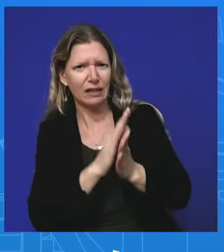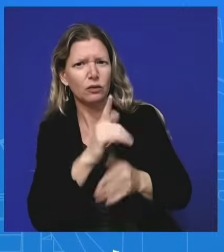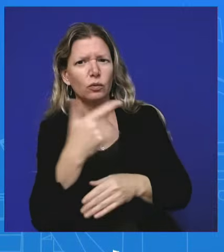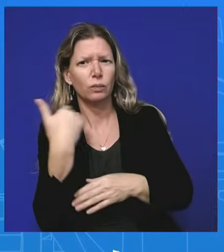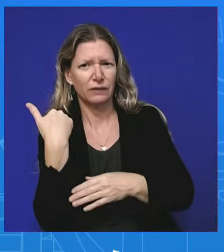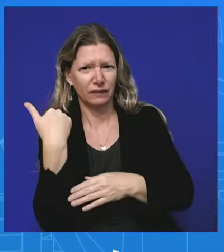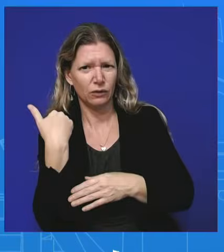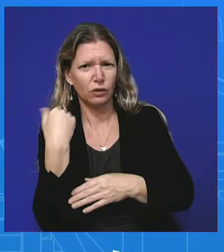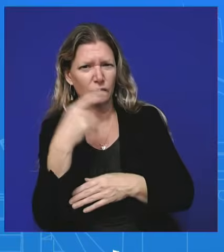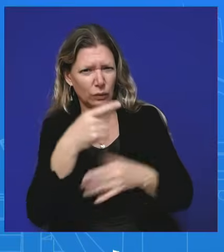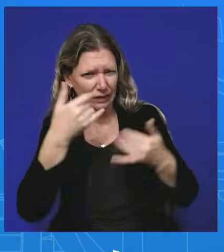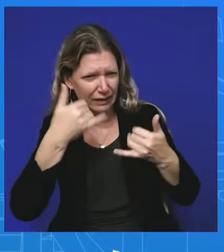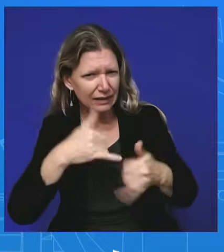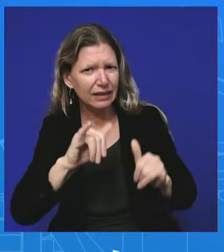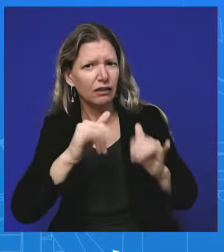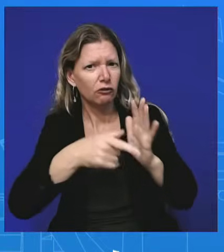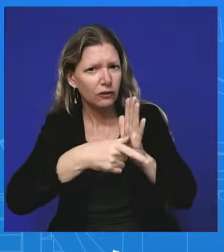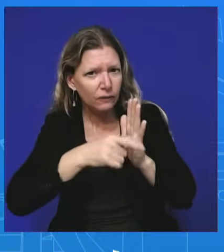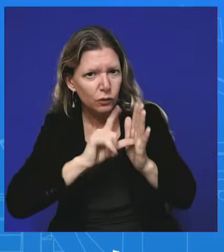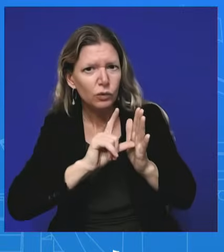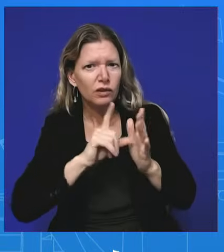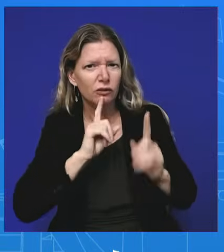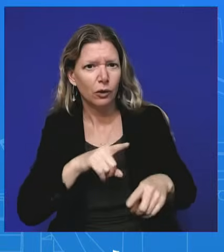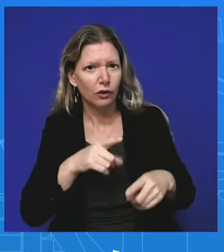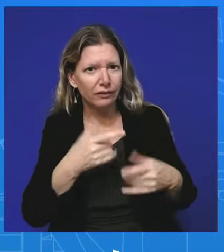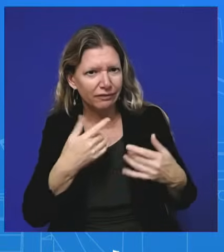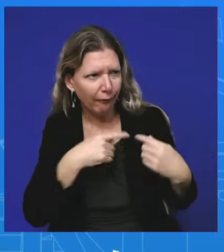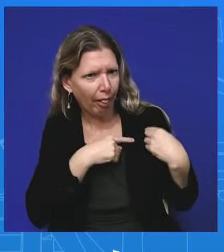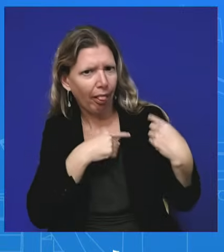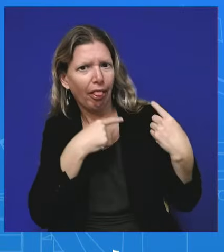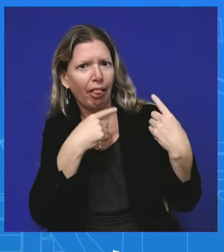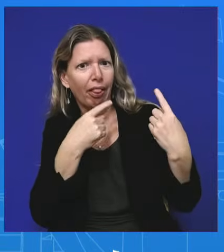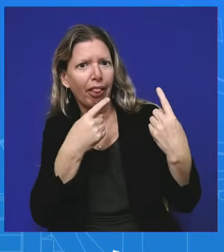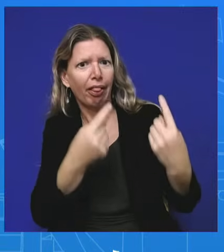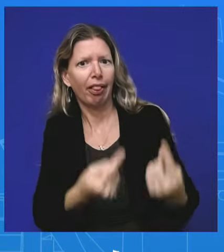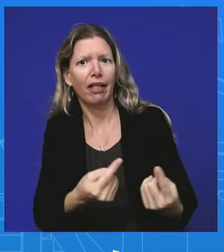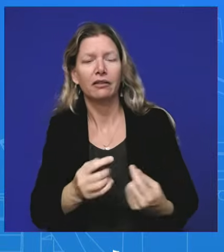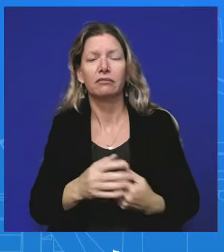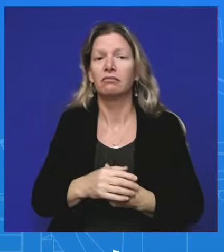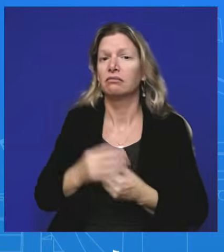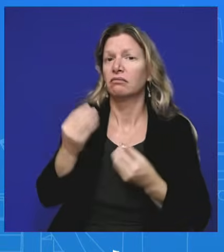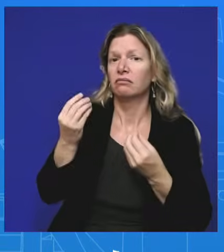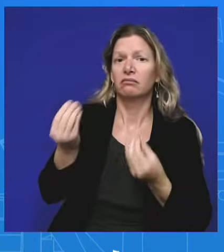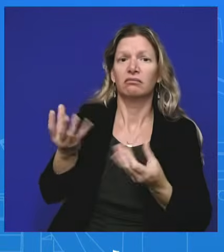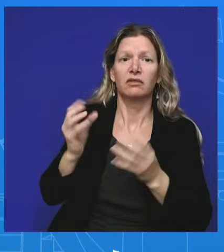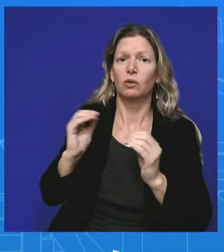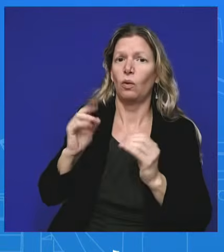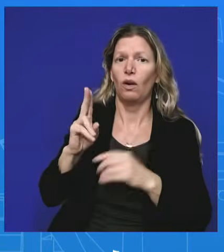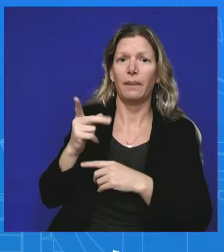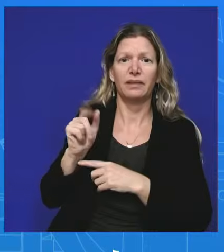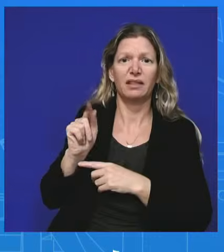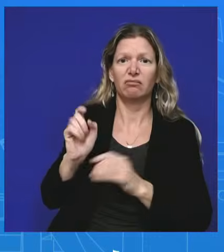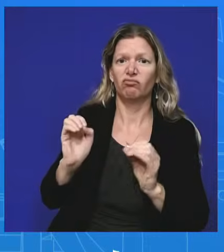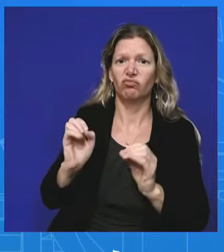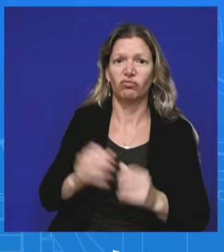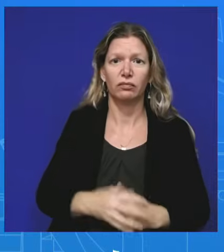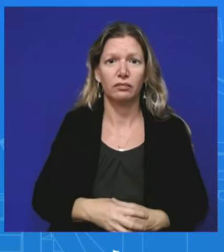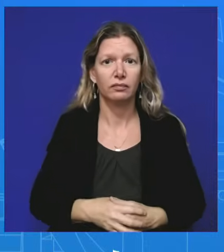Mr. Kirby: I just don't have an update for you. The Press: Okay. Last night, Israel's Defense Minister said that the IDF would send more troops into Rafah. Do you have a response to that?